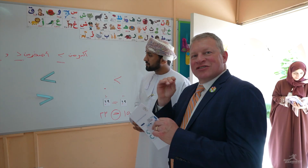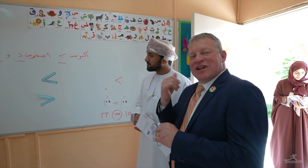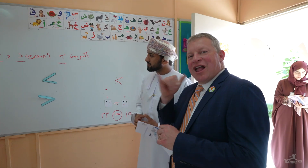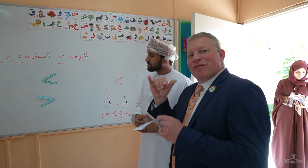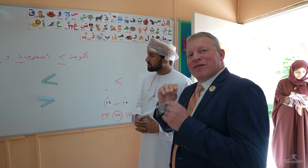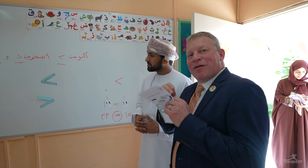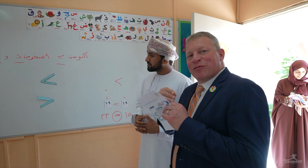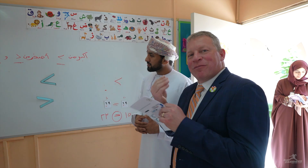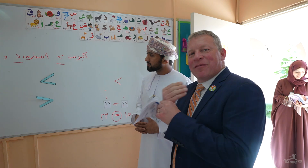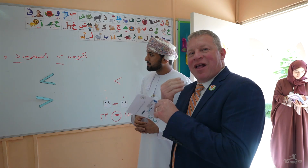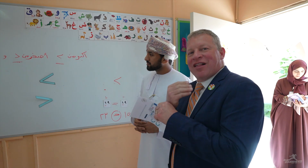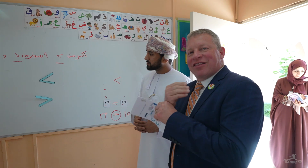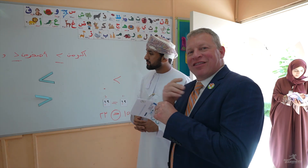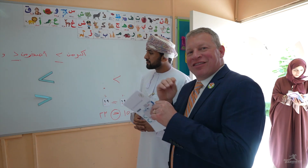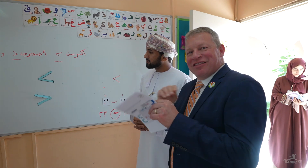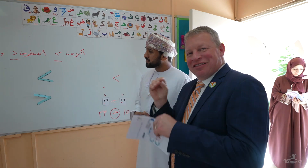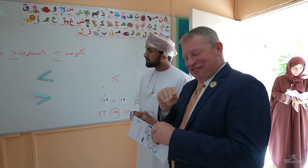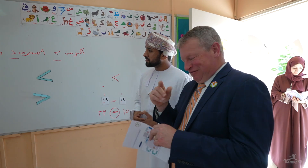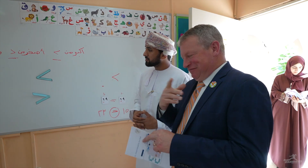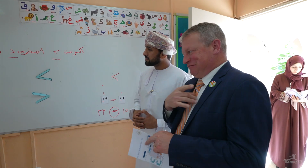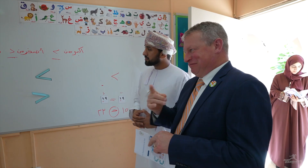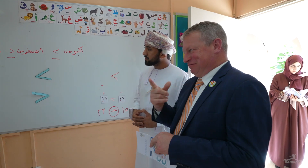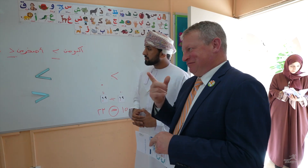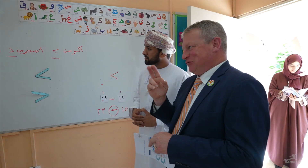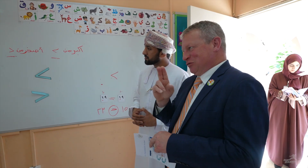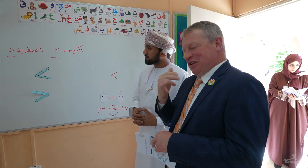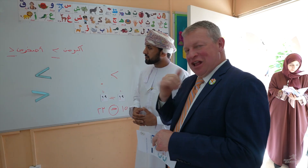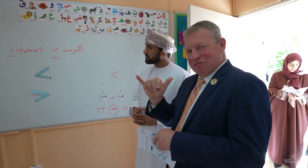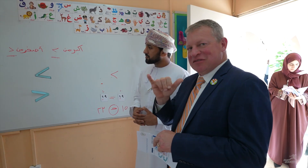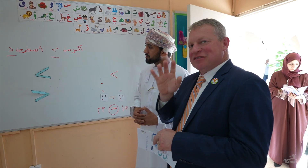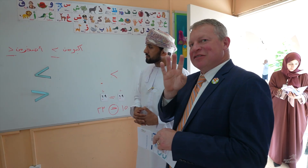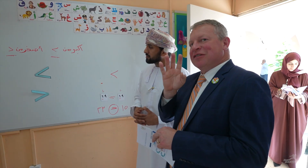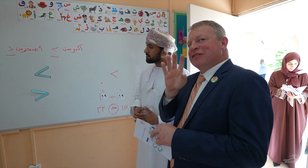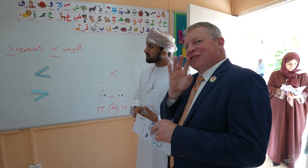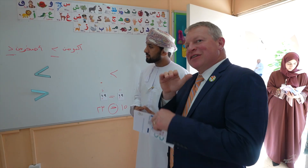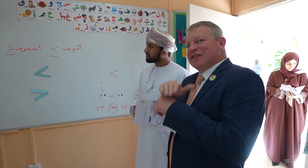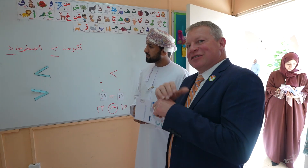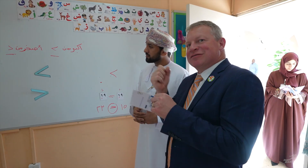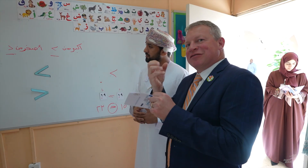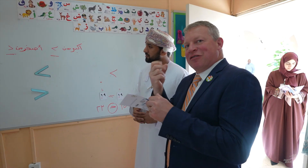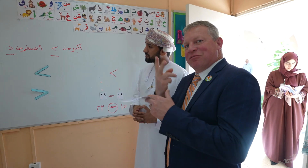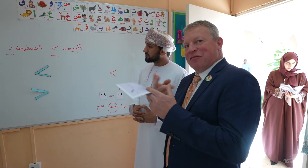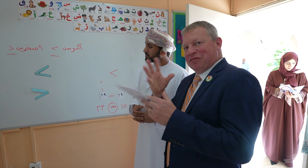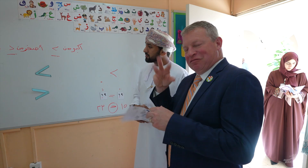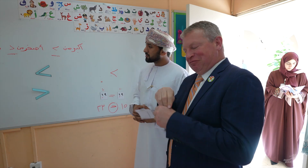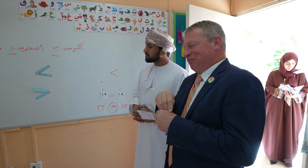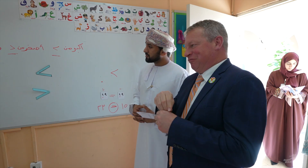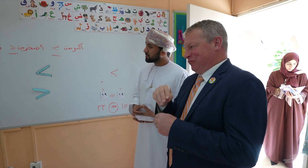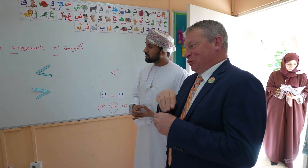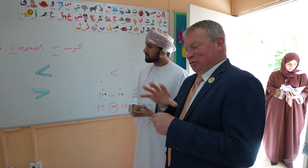Here, they’re teaching math in Arabic. I like that they’re using both spoken Arabic and sign language,